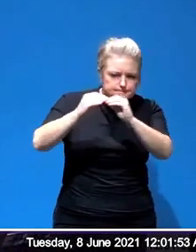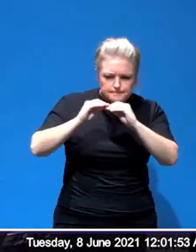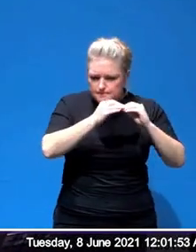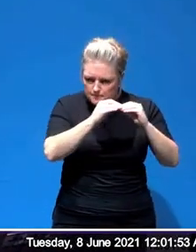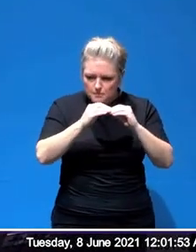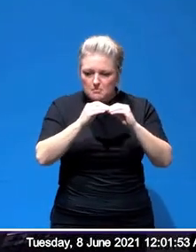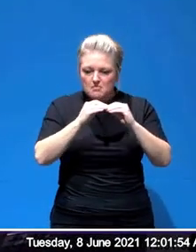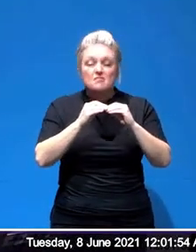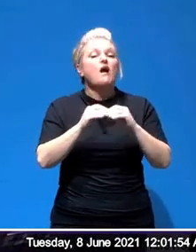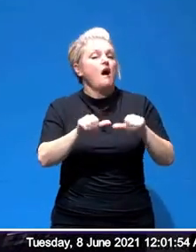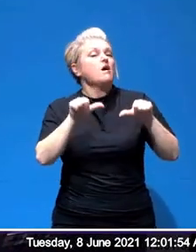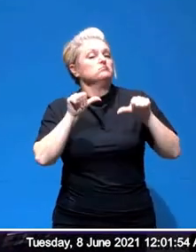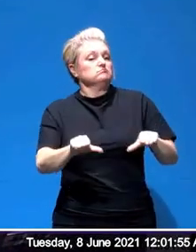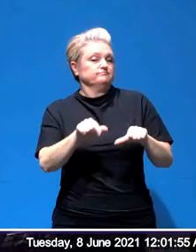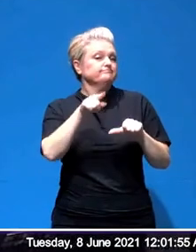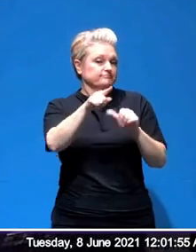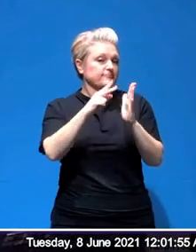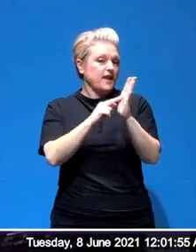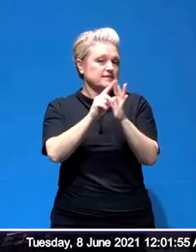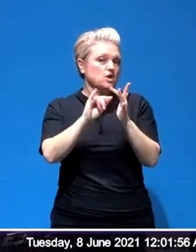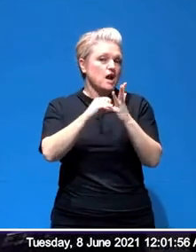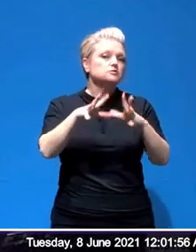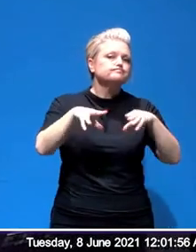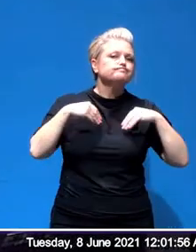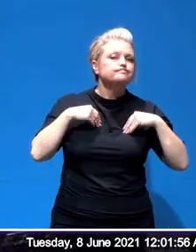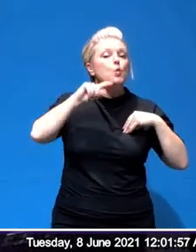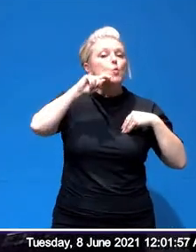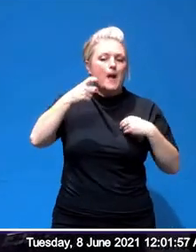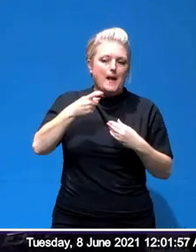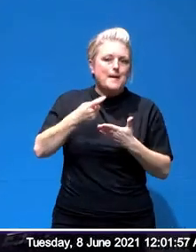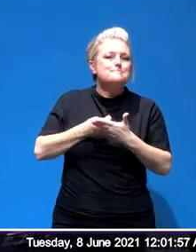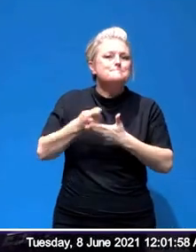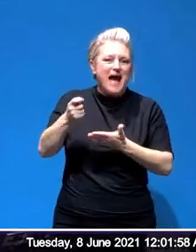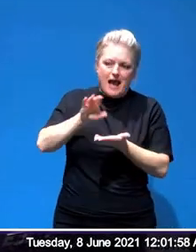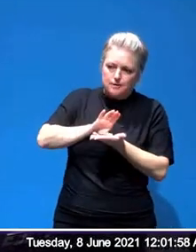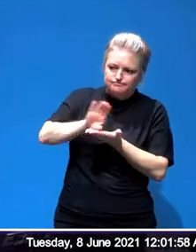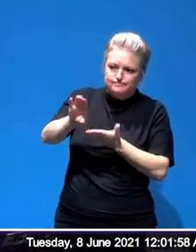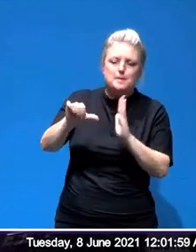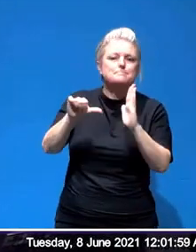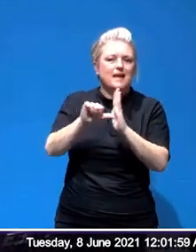modifications to Daniel's bathroom, to the value that was previously mentioned.